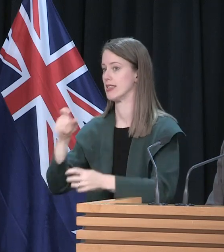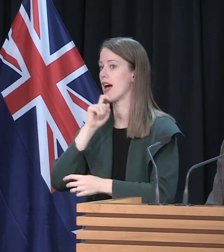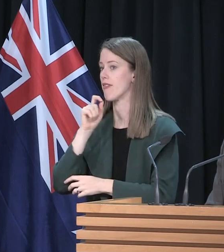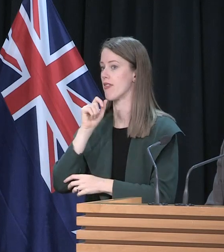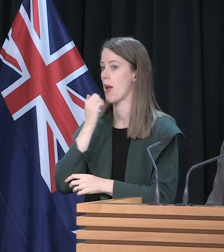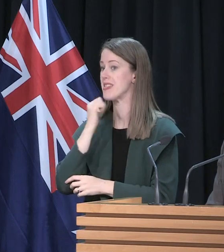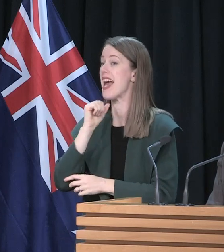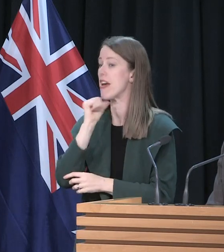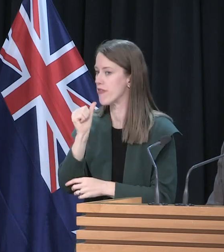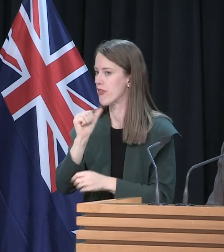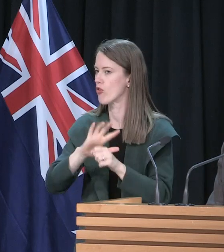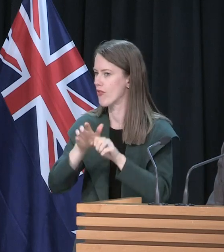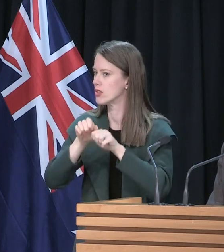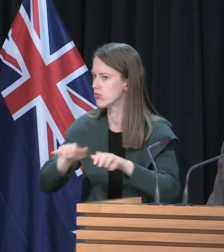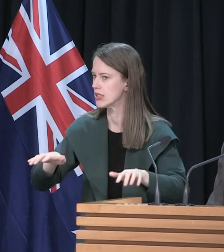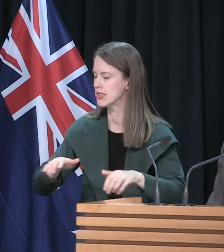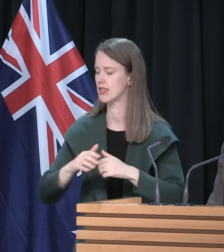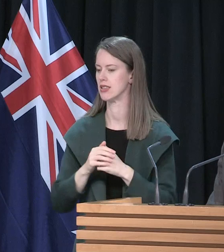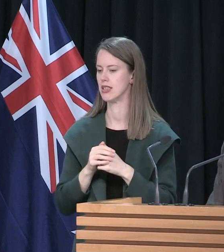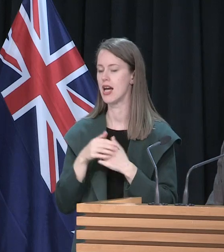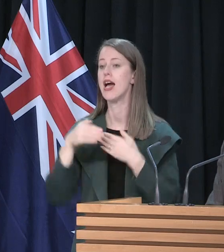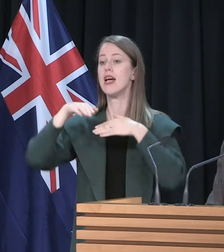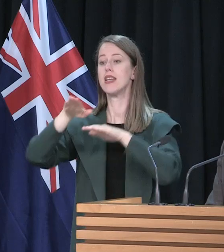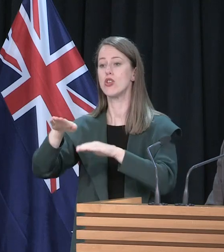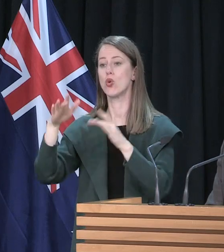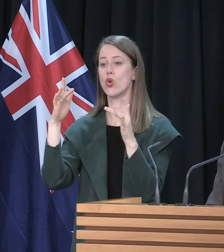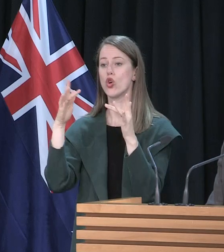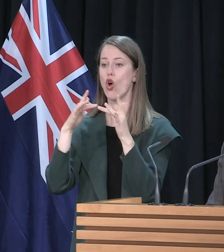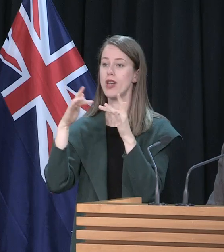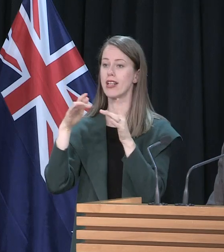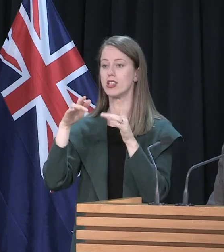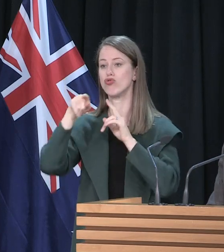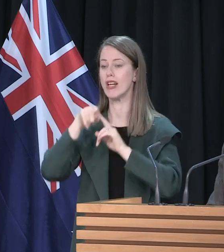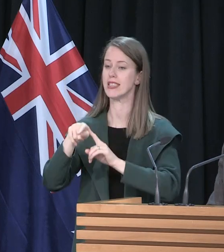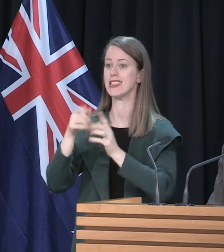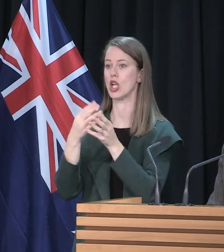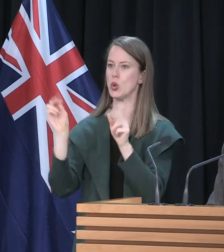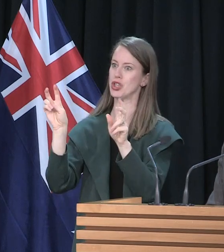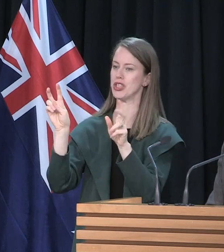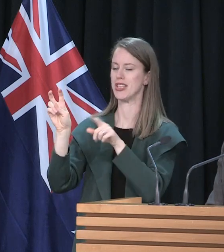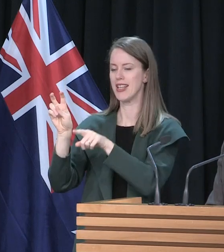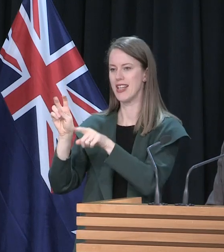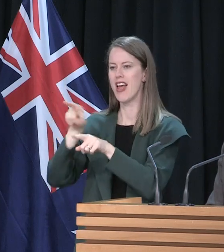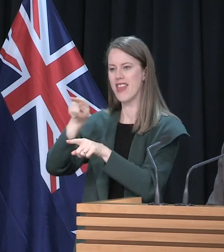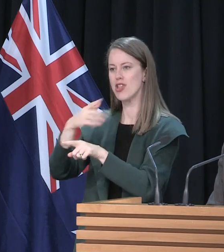Units have been working on capacity uplift to support a potential rise in COVID-19